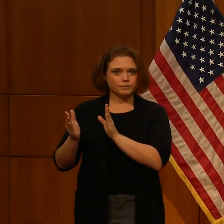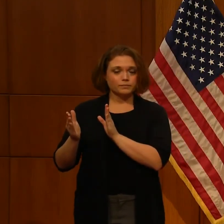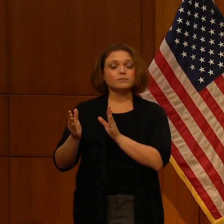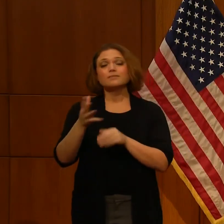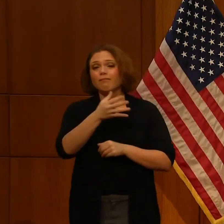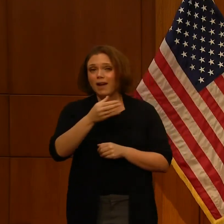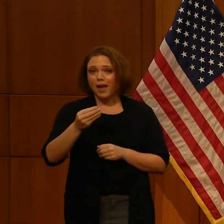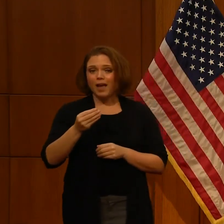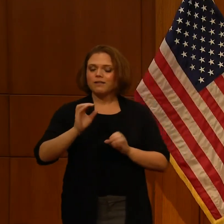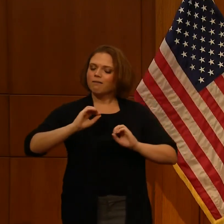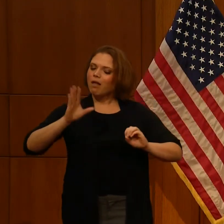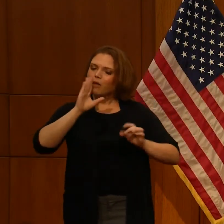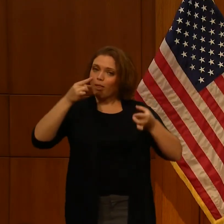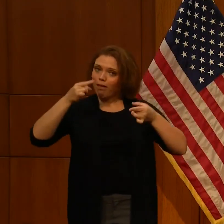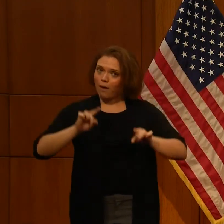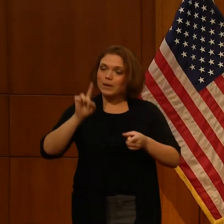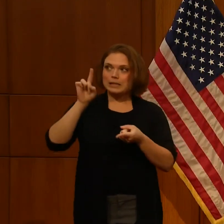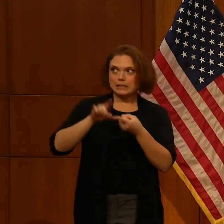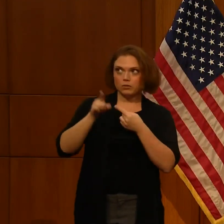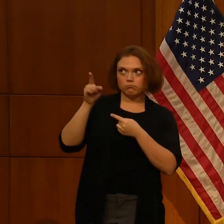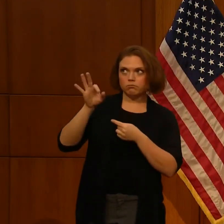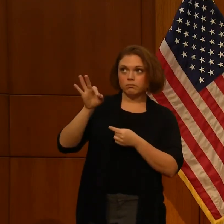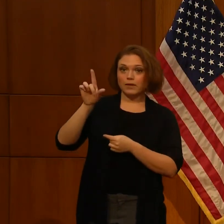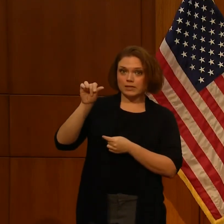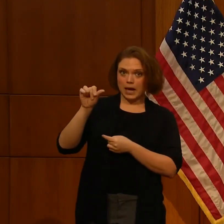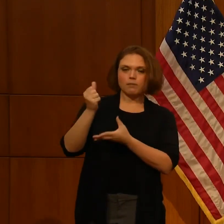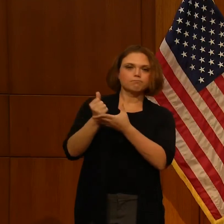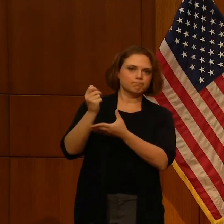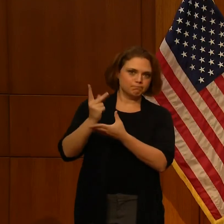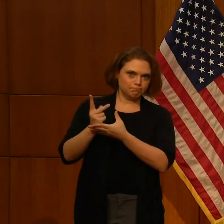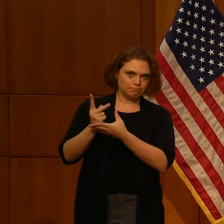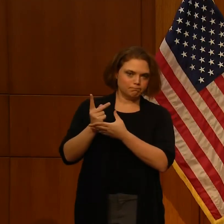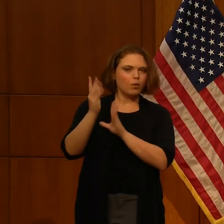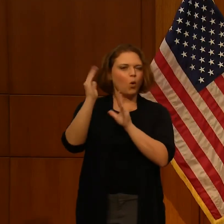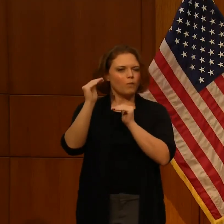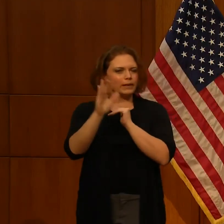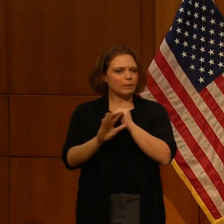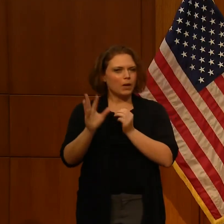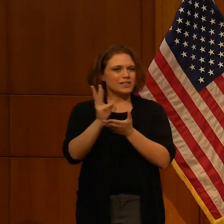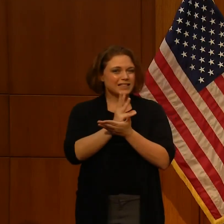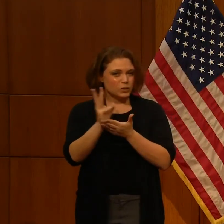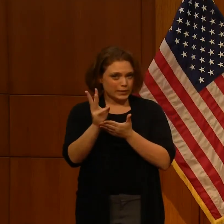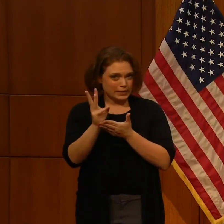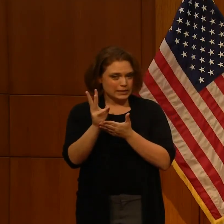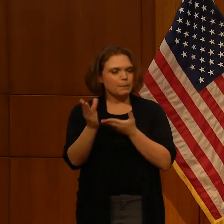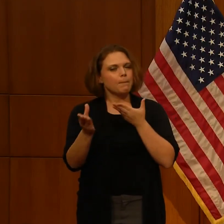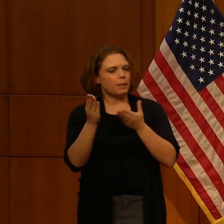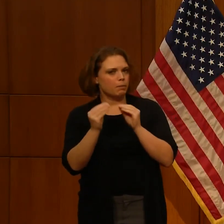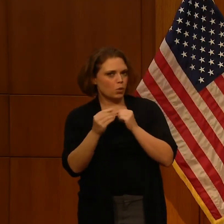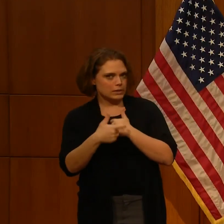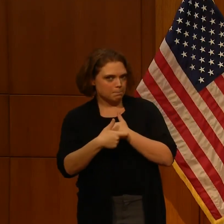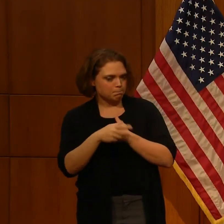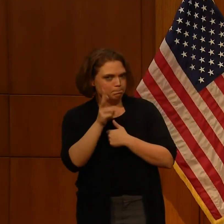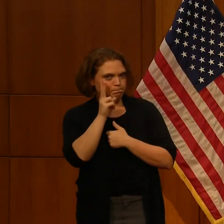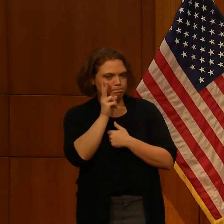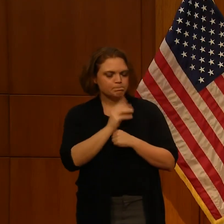STILL IN FORMATION, AND NOTHING WILL HAPPEN BEFORE THE FDA APPROVAL COMES HOPEFULLY ABOUT